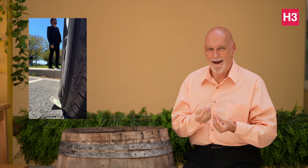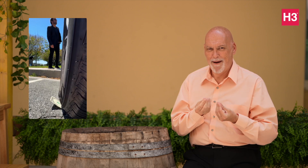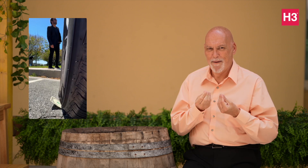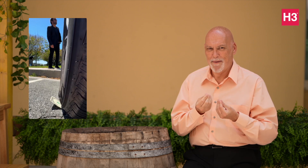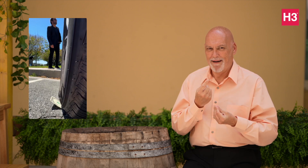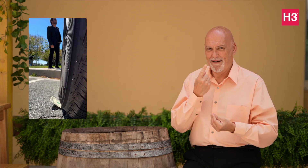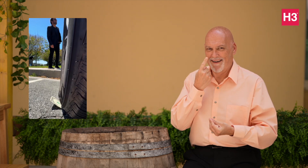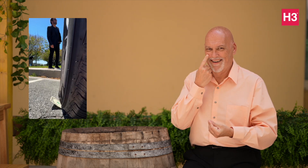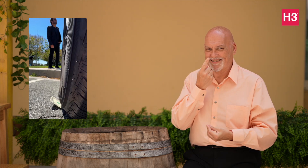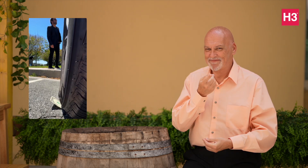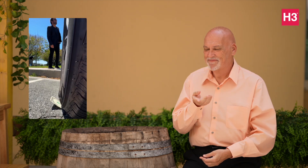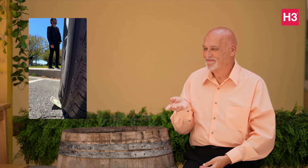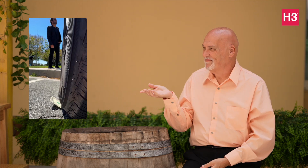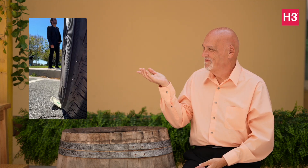Want to know how? Let’s watch!